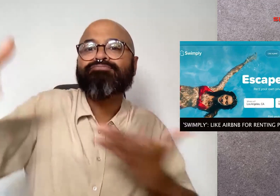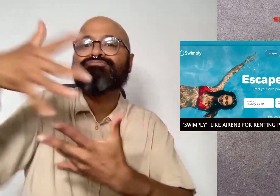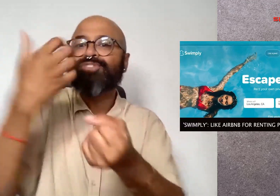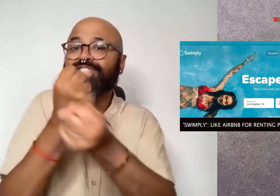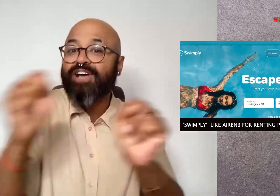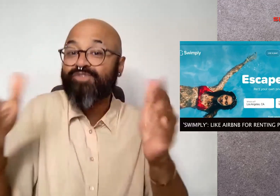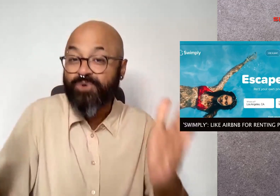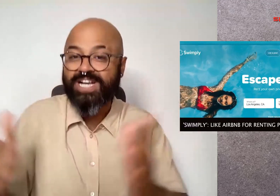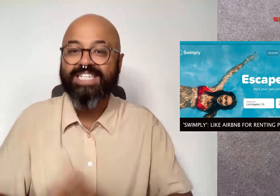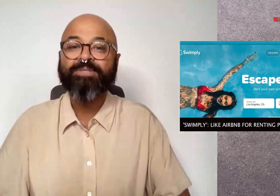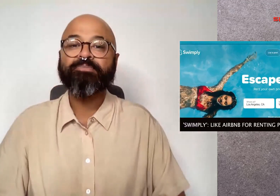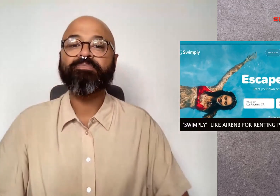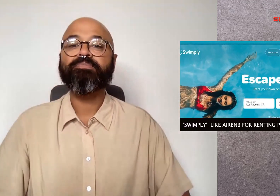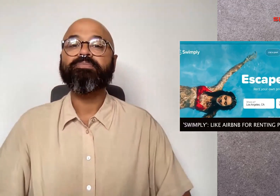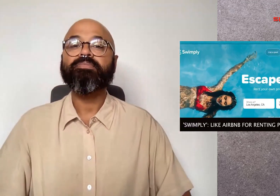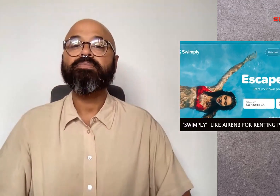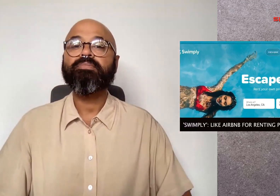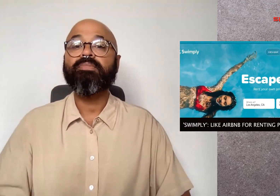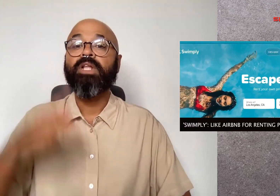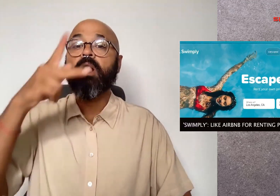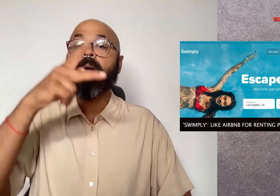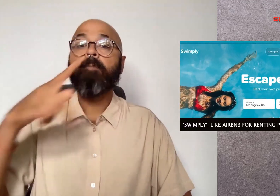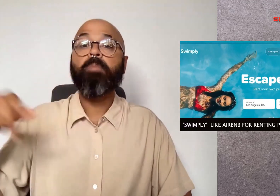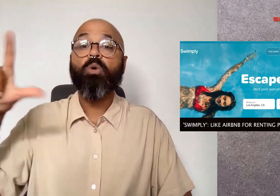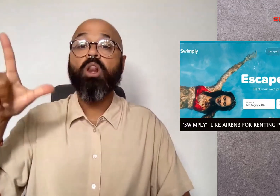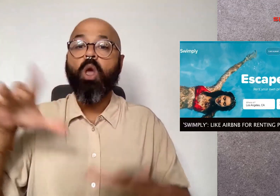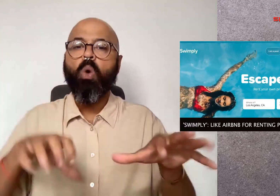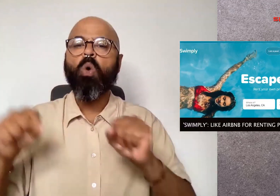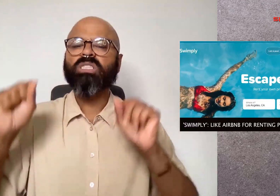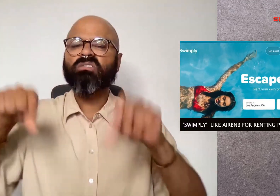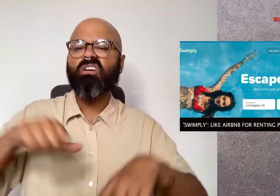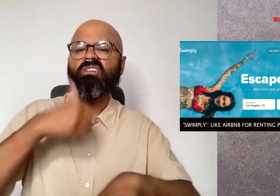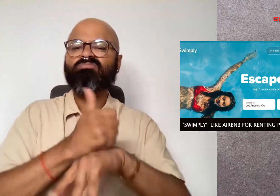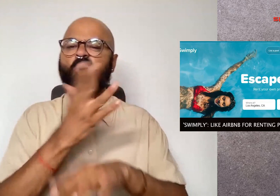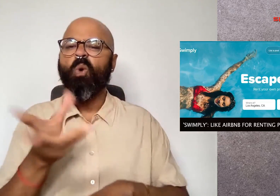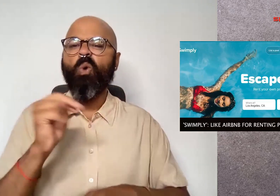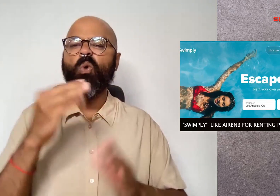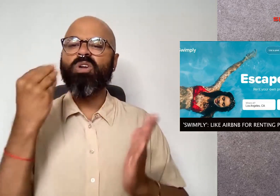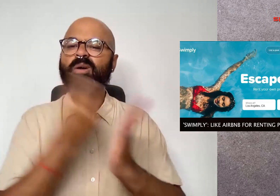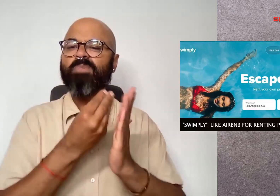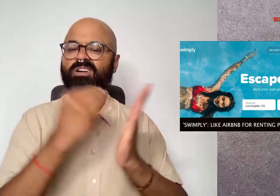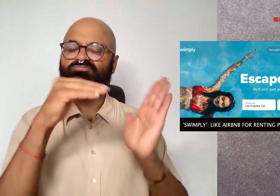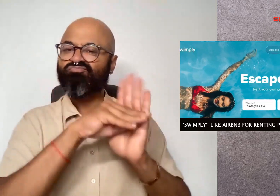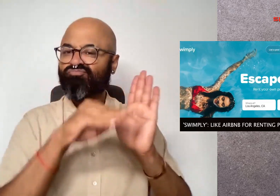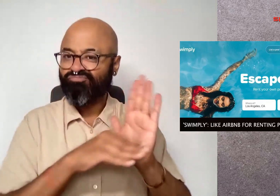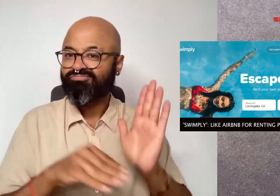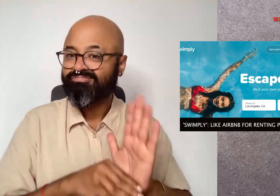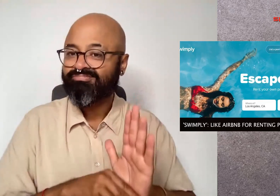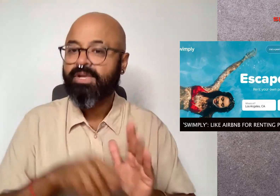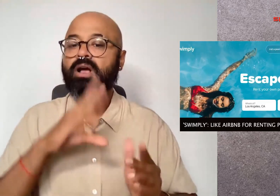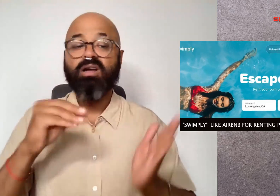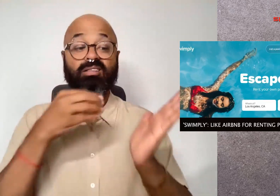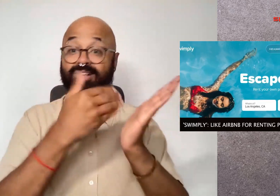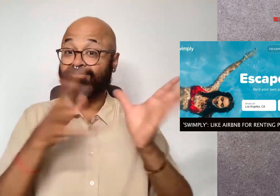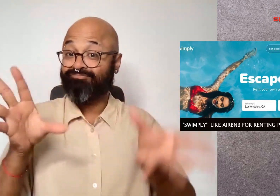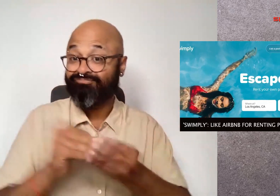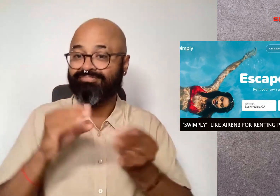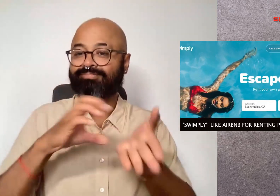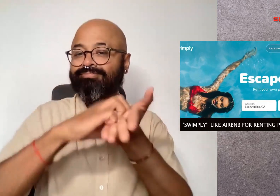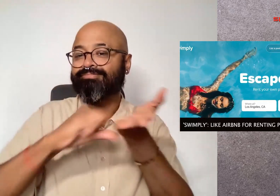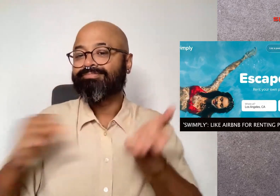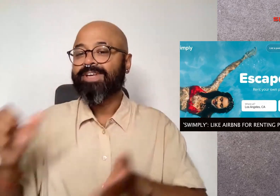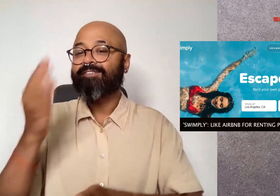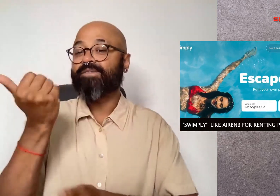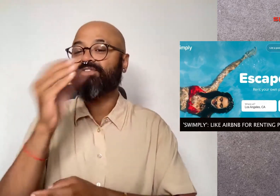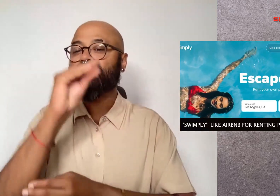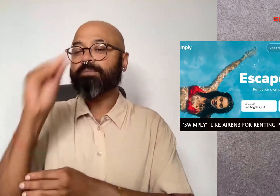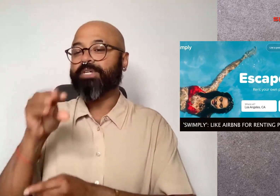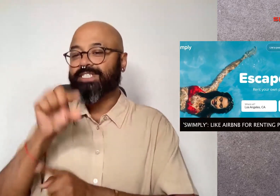ways to socialize outdoors pool hosts set their own rates and gives Swimply a 15 percent